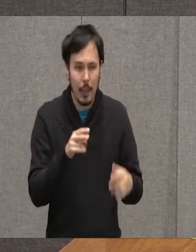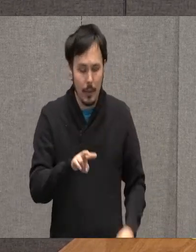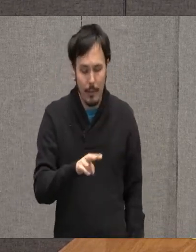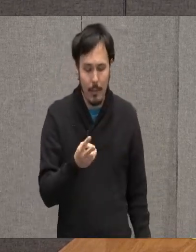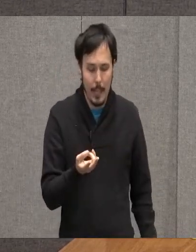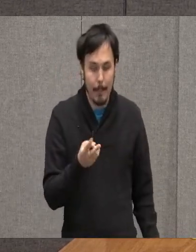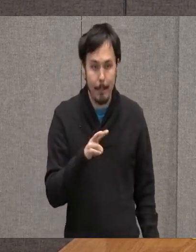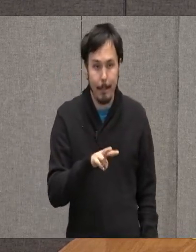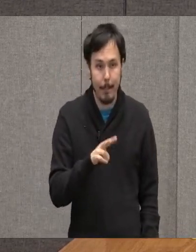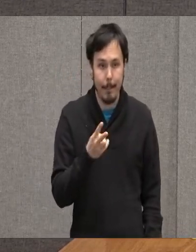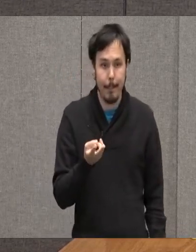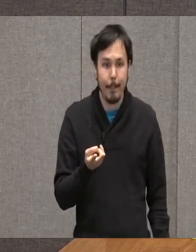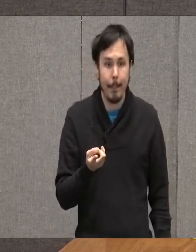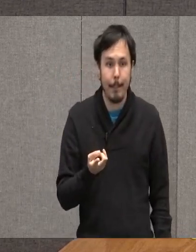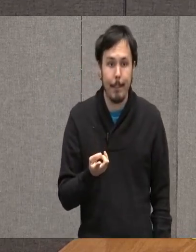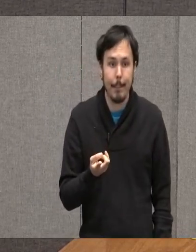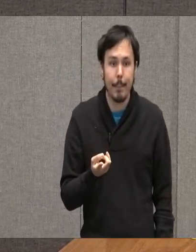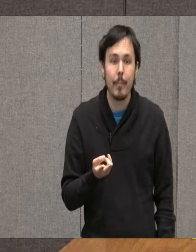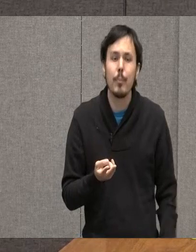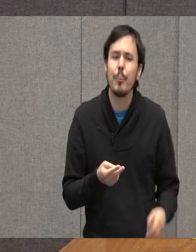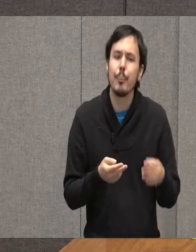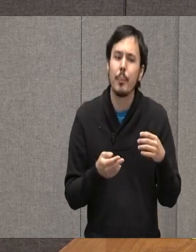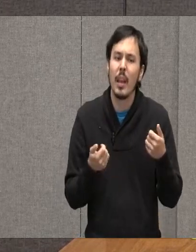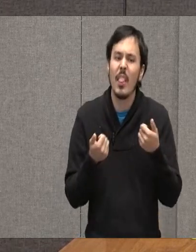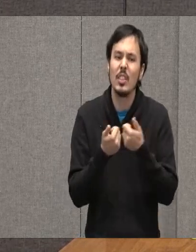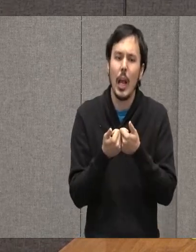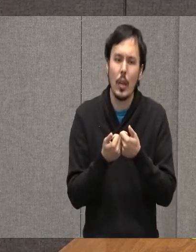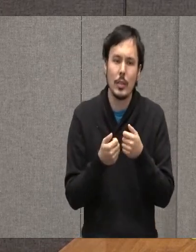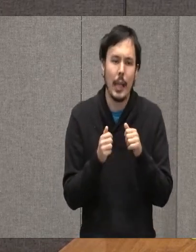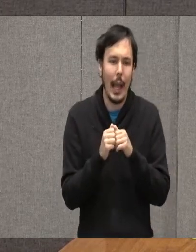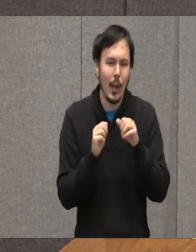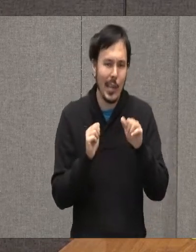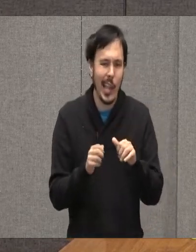how we can make all numbers palindromes.